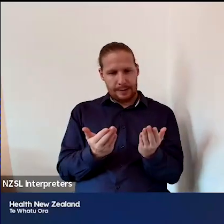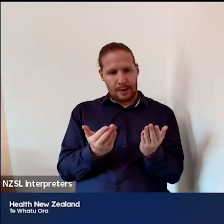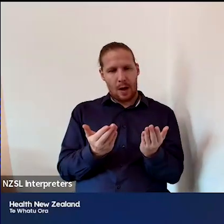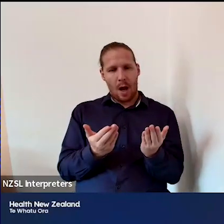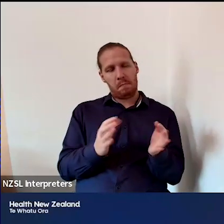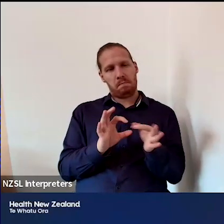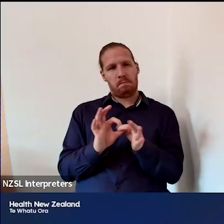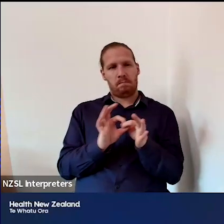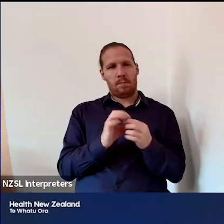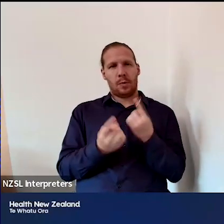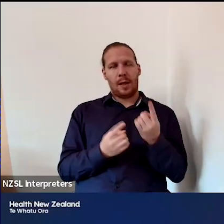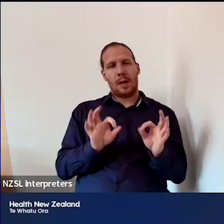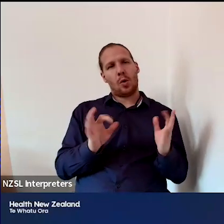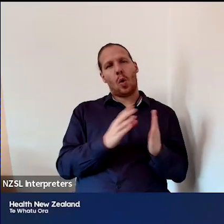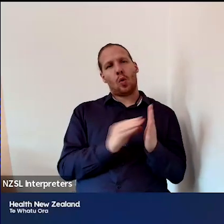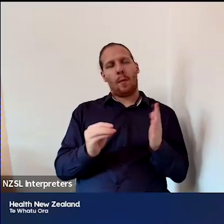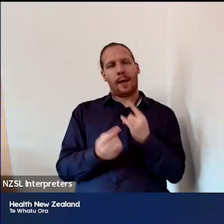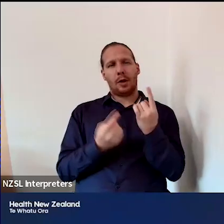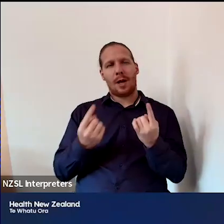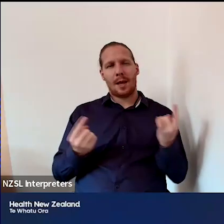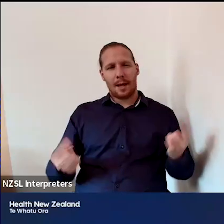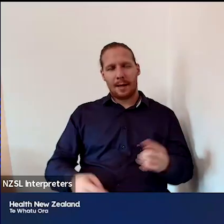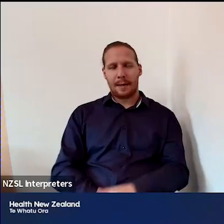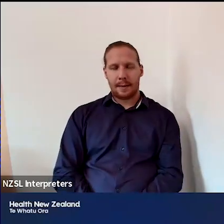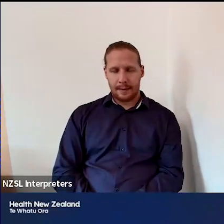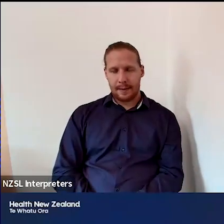So on to the child and youth, mental health prevalence survey.